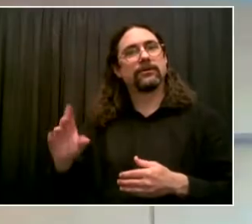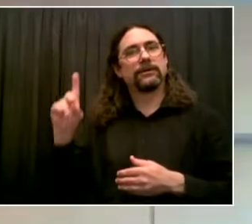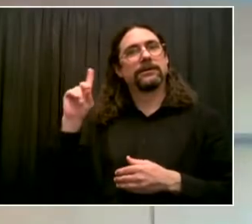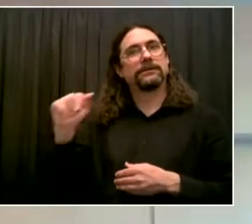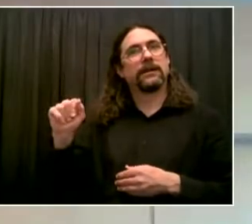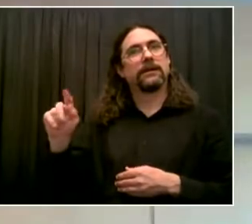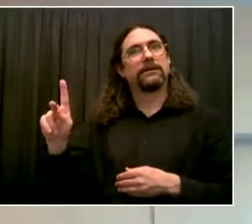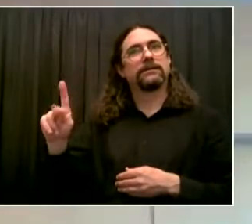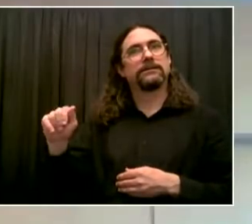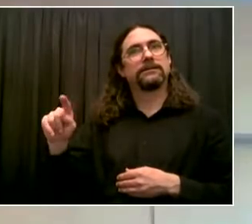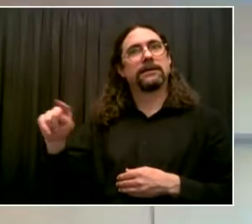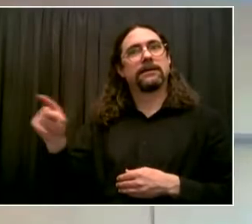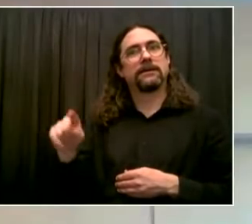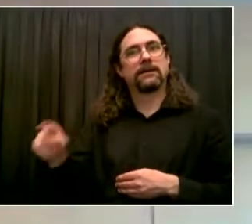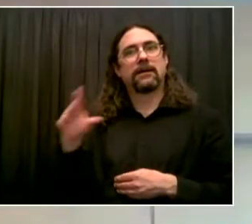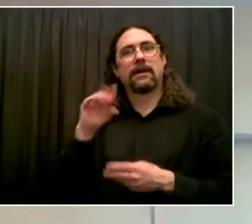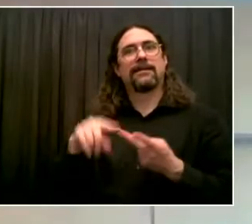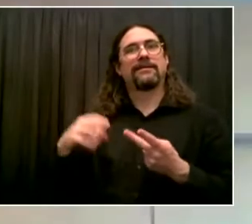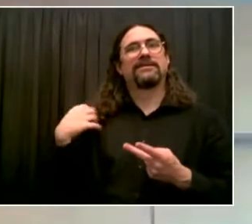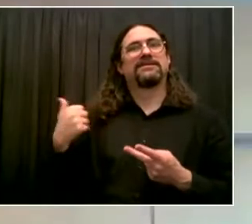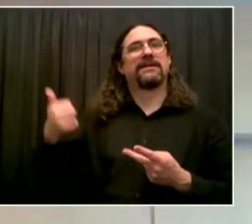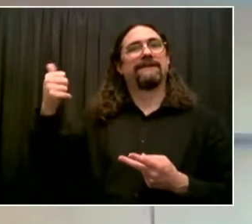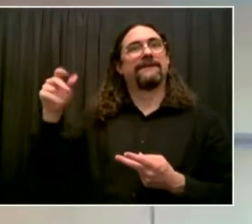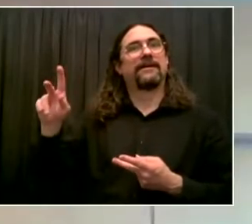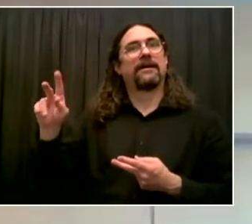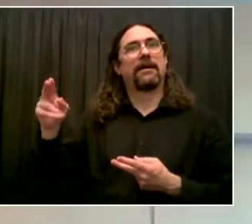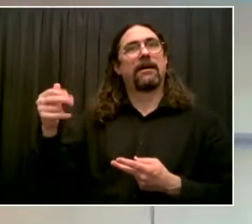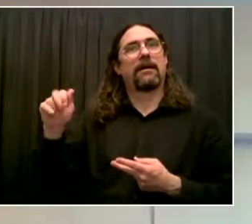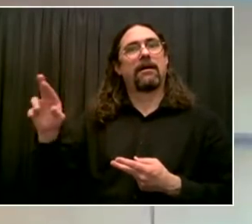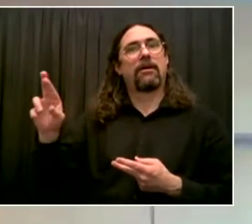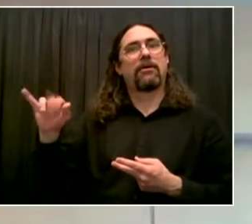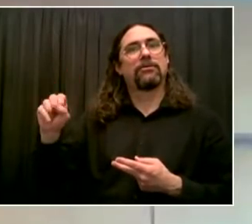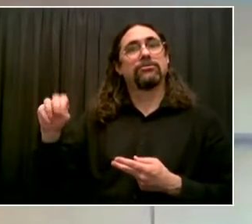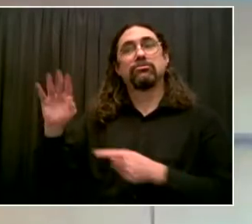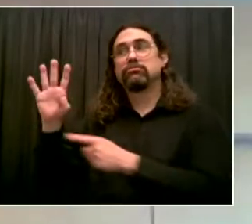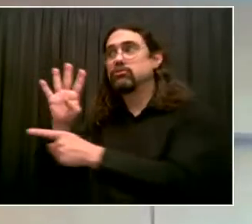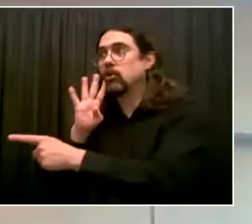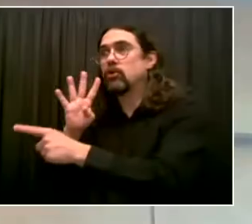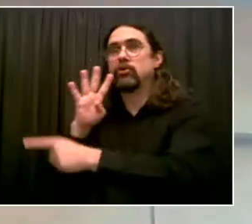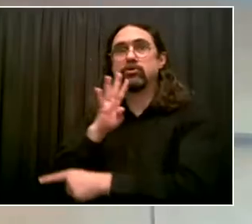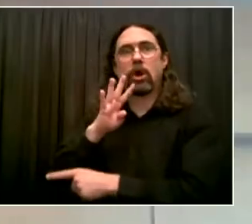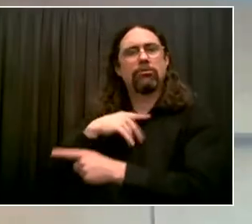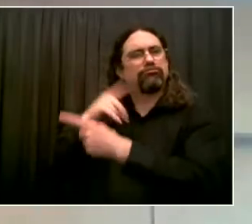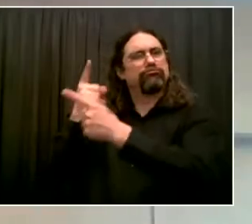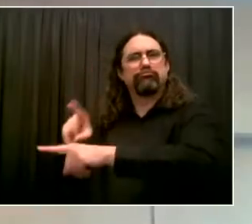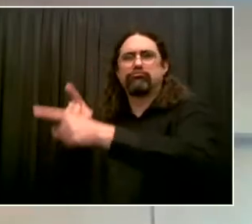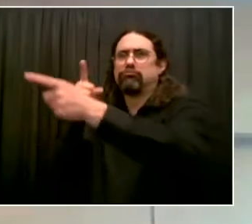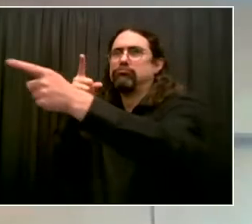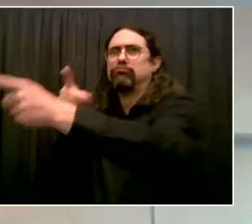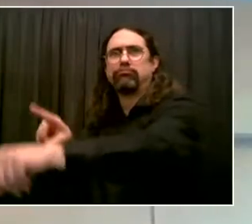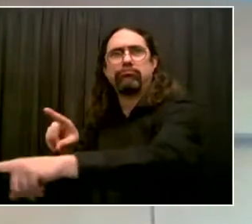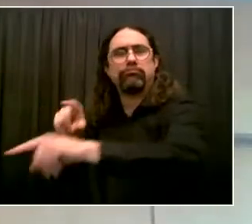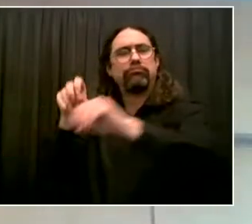MELINDA KATZ AND CHIEF DEPARTMENT RODNEY HARRISON FOR BEING A TRUE PARTNER WITH ME .